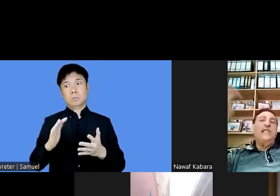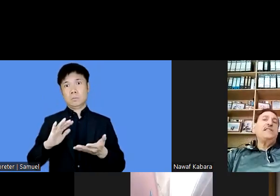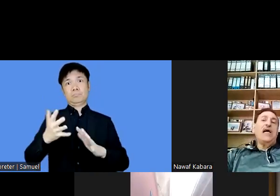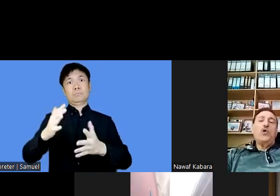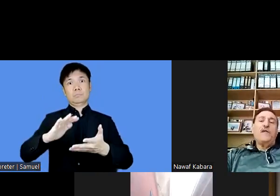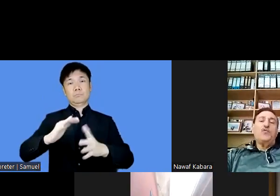place.